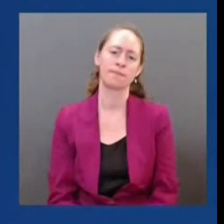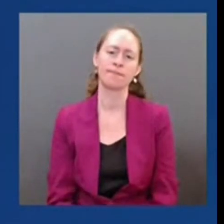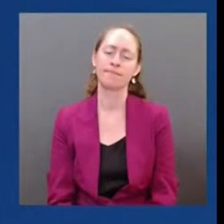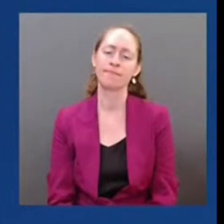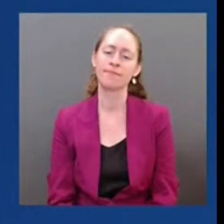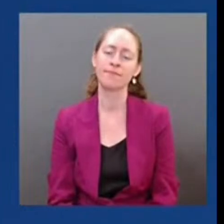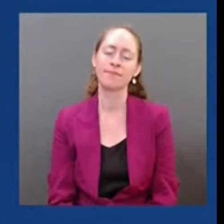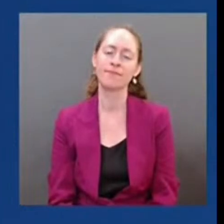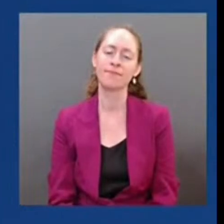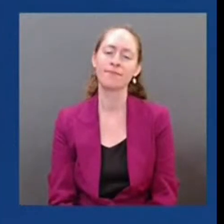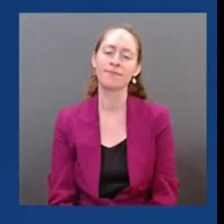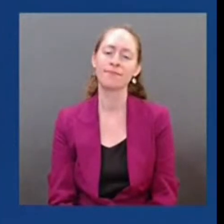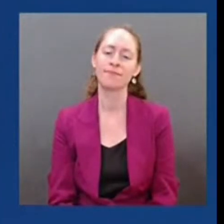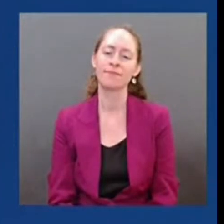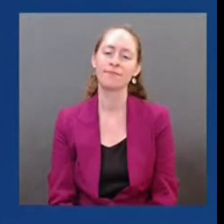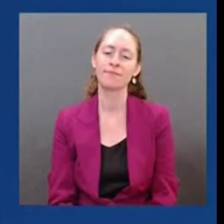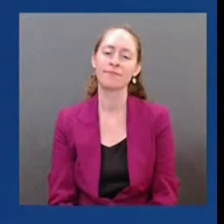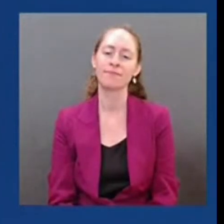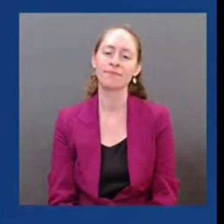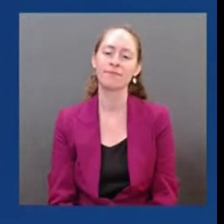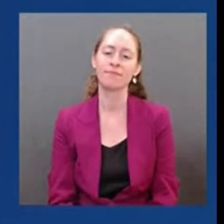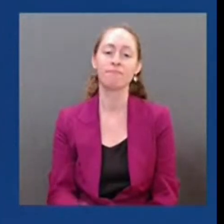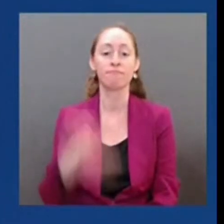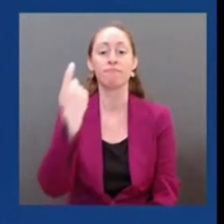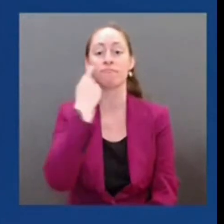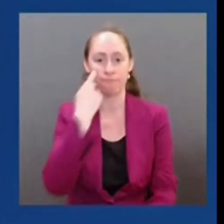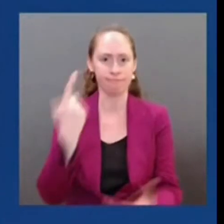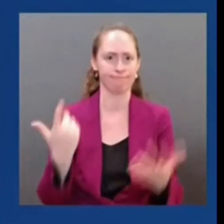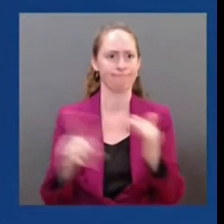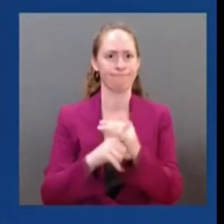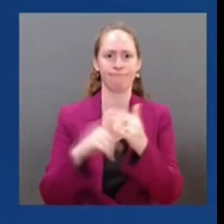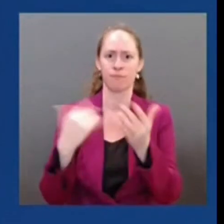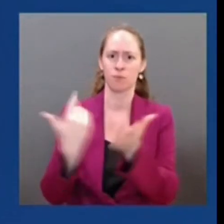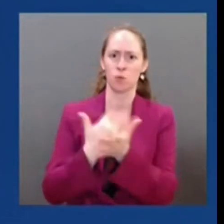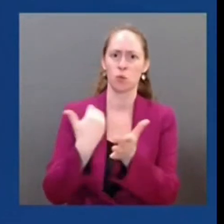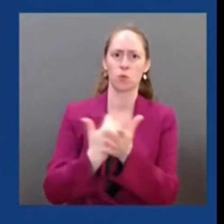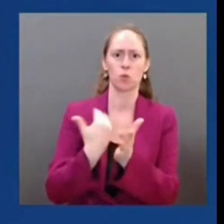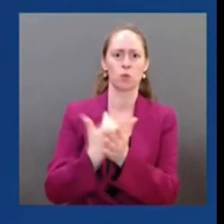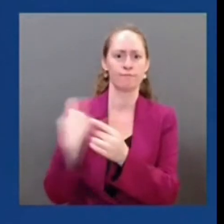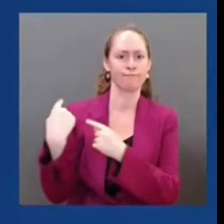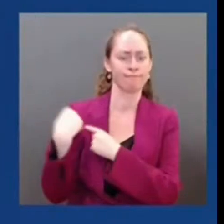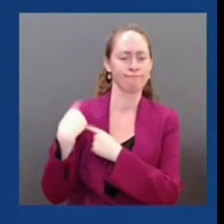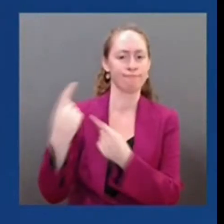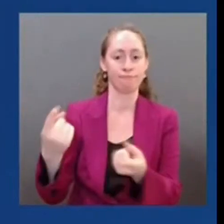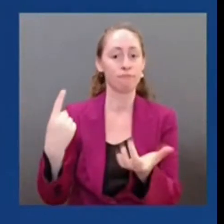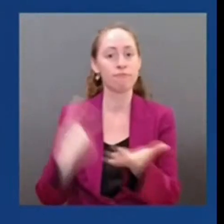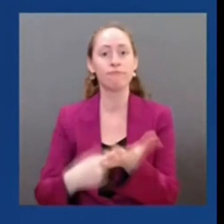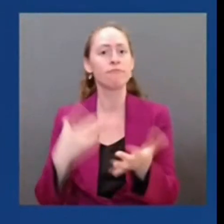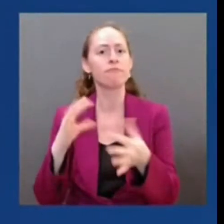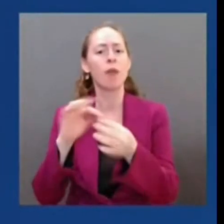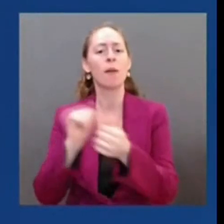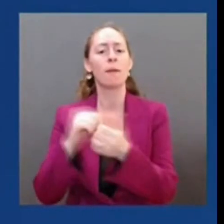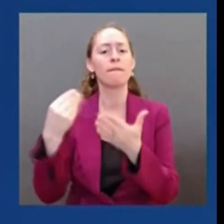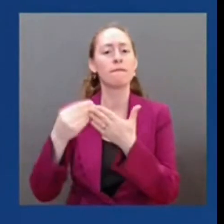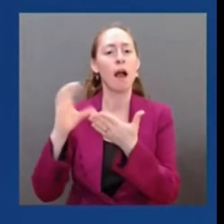AVAILABLE FOR THE WORLD. WE HAVE TO CONTINUE THAT WORK BY ENSURING THAT WE ARE GETTING VACCINES INTO PEOPLE'S ARMS. I WANT TO TALK ABOUT TWO RECENT DEVELOPMENTS THAT HAVE HAPPENED